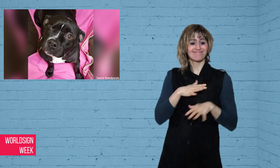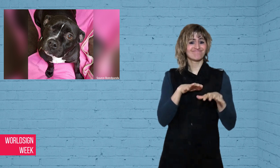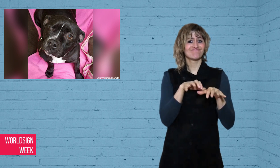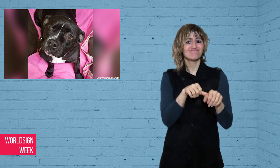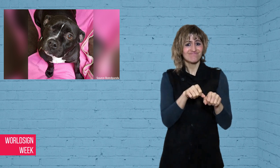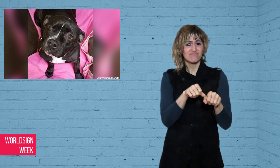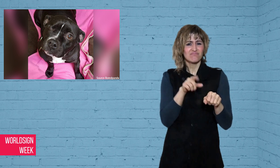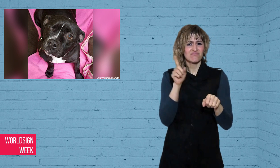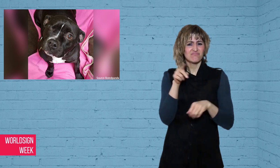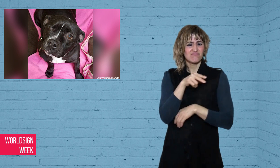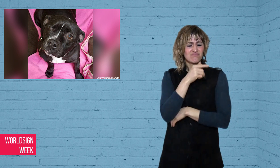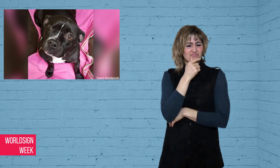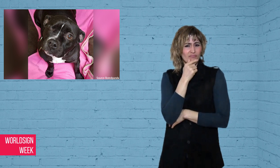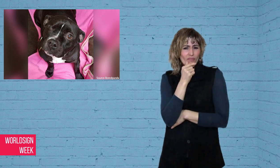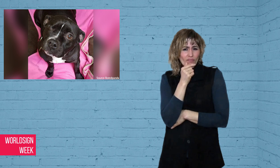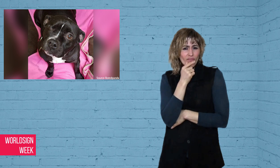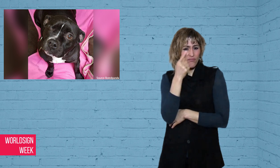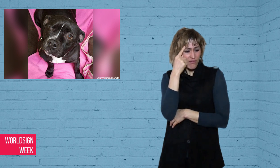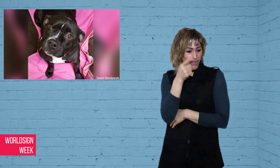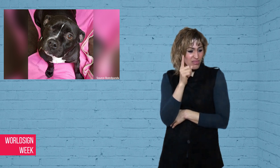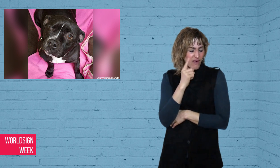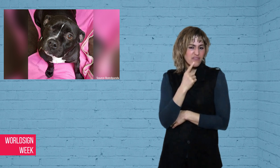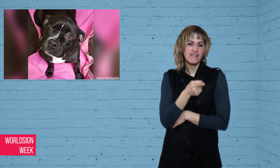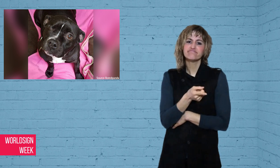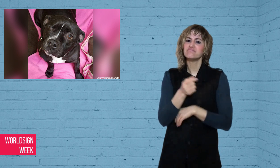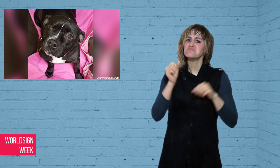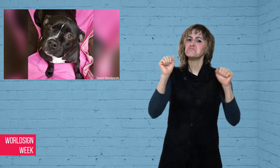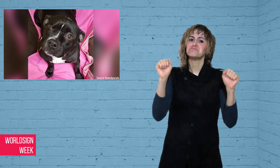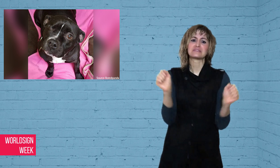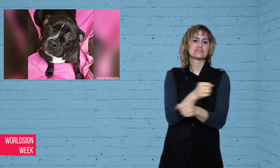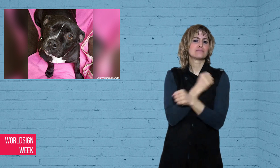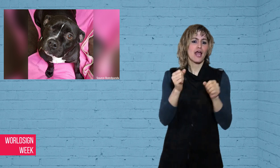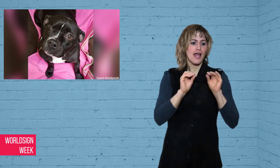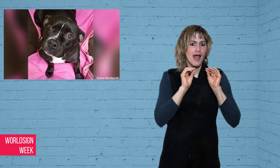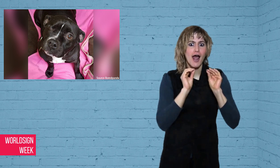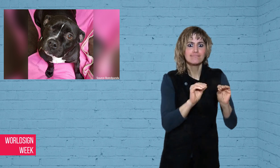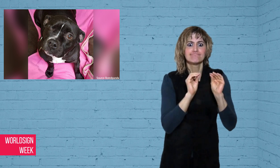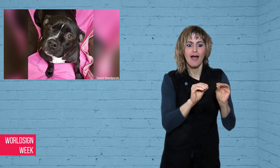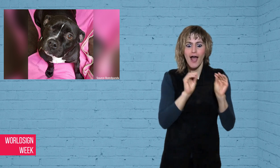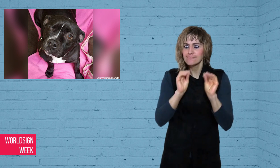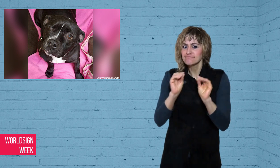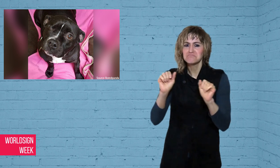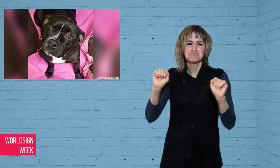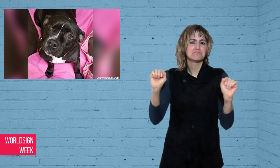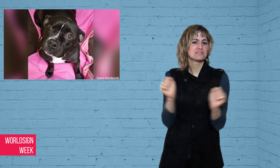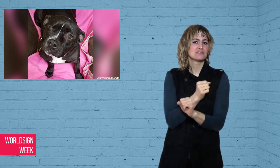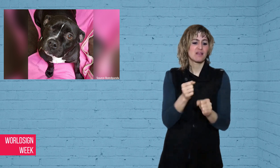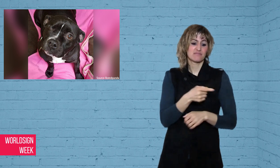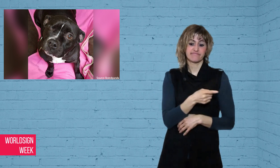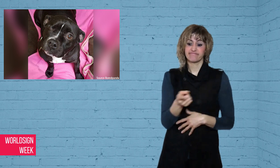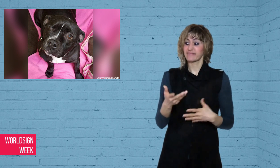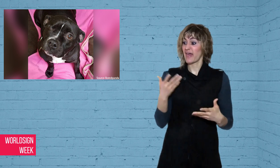because their owners assumed they